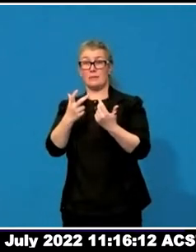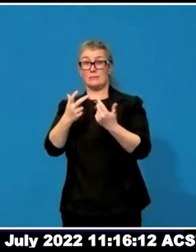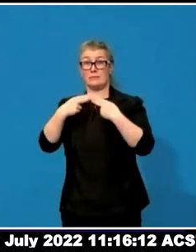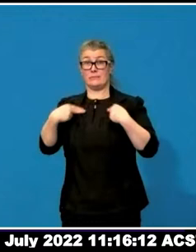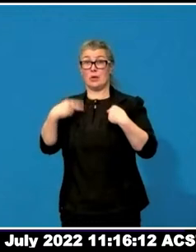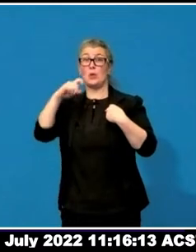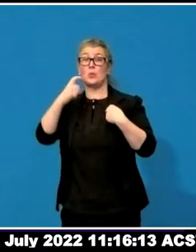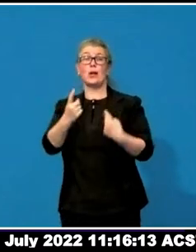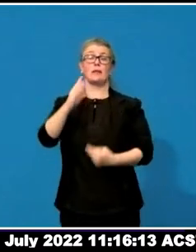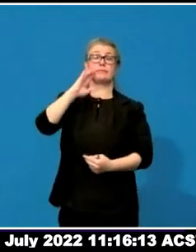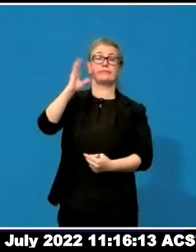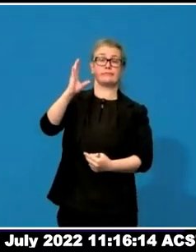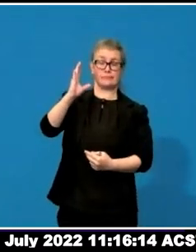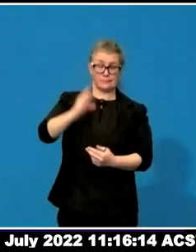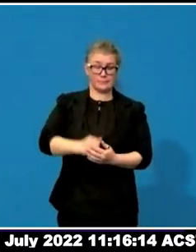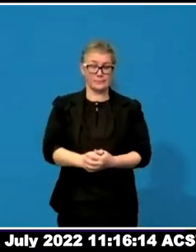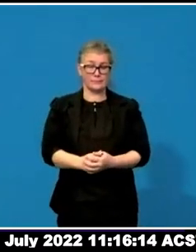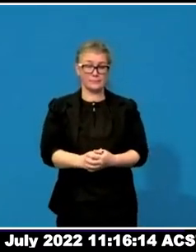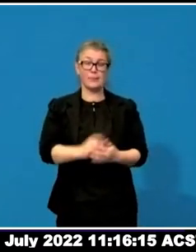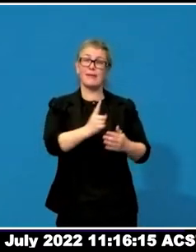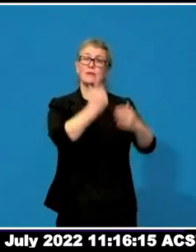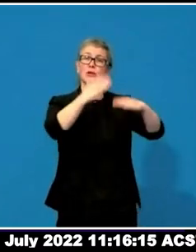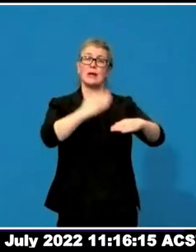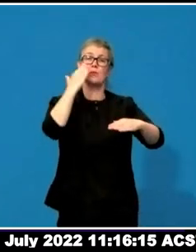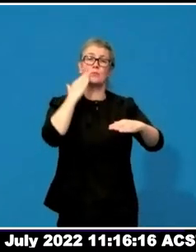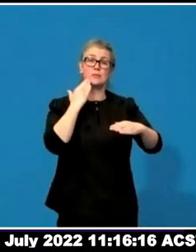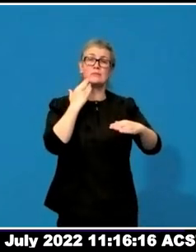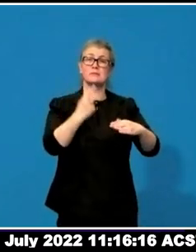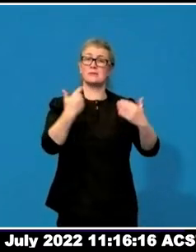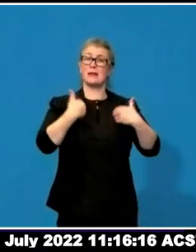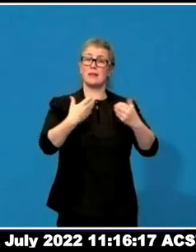Paulette is a First peoples woman living with disability in the community of